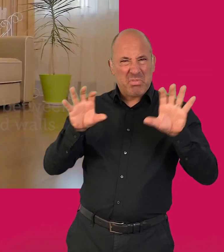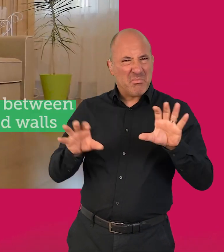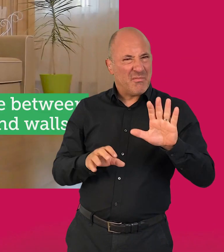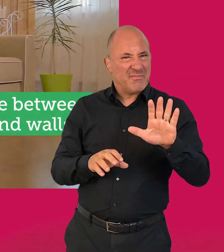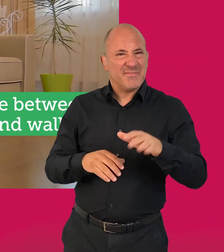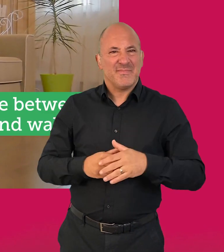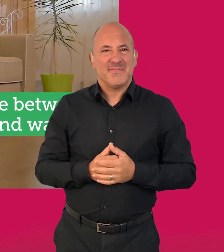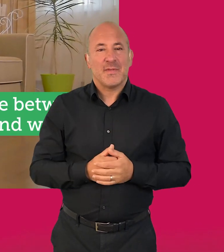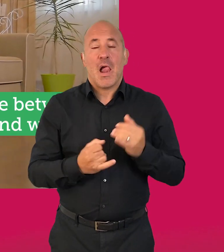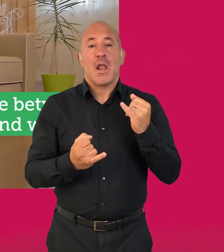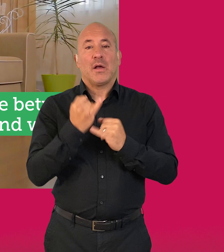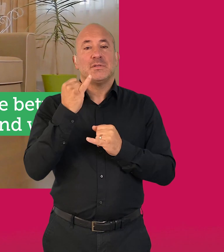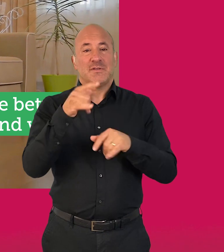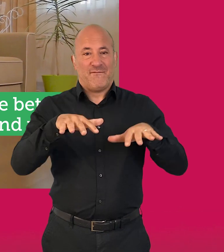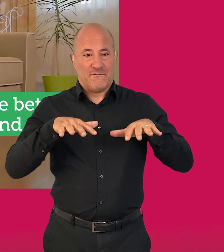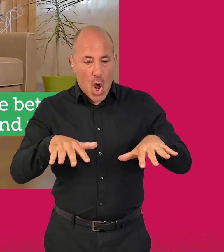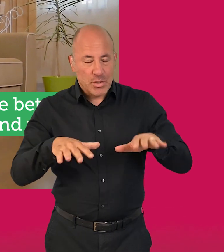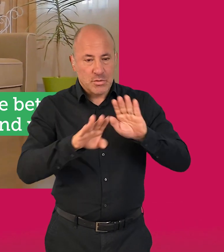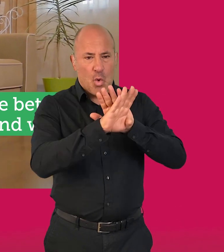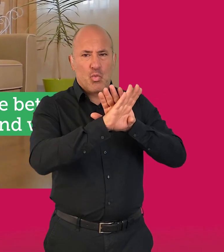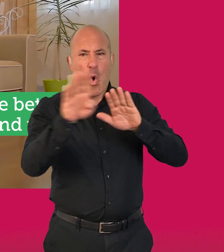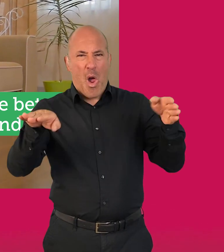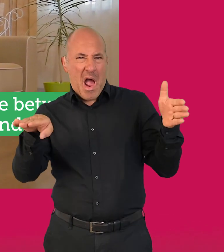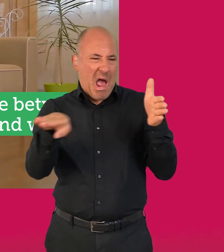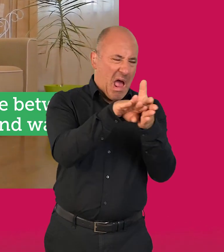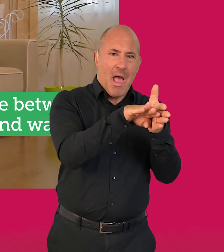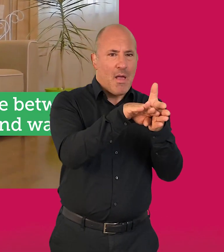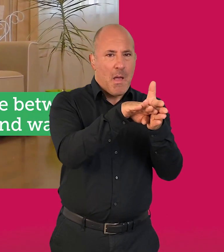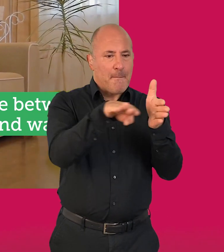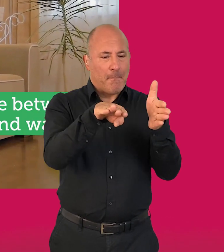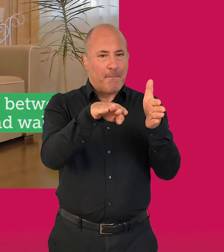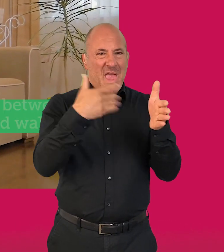Finally leave space between furniture and walls for air to circulate